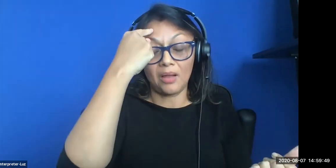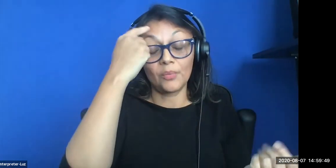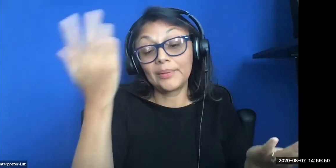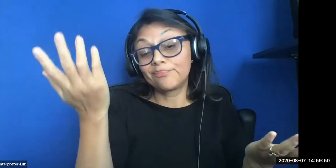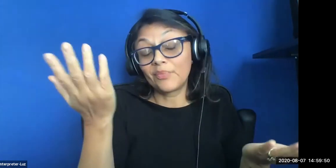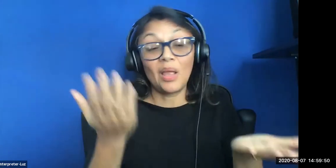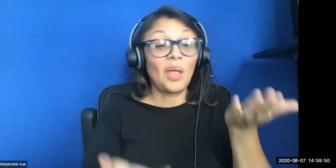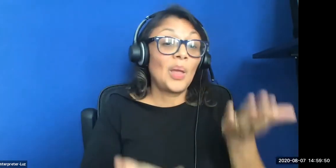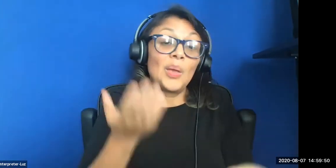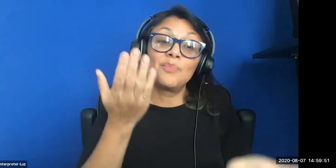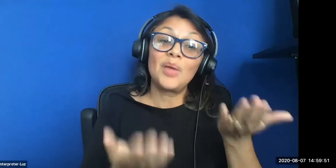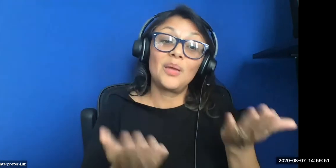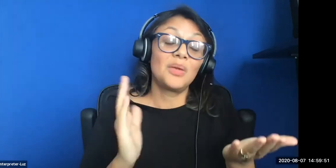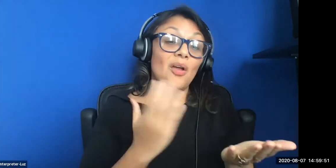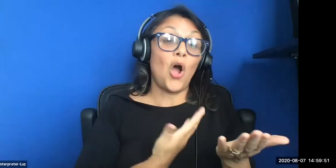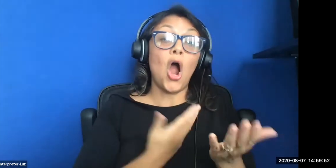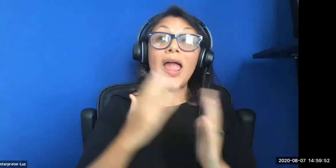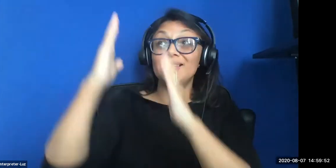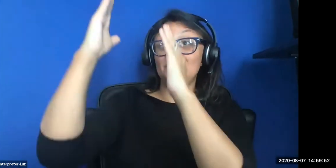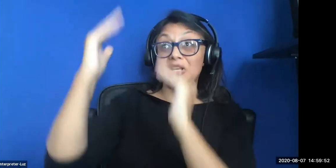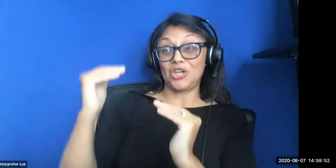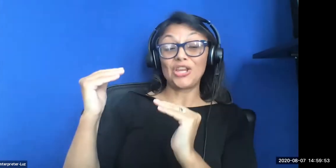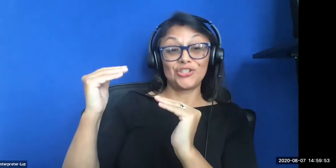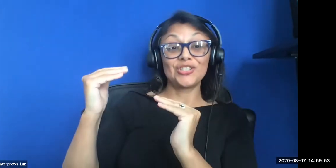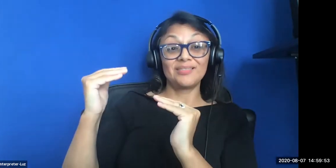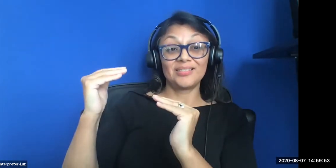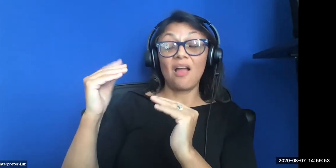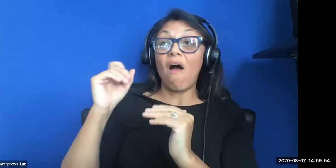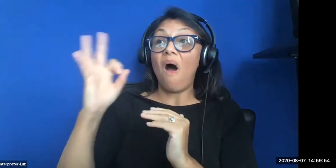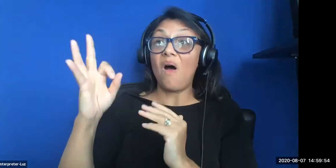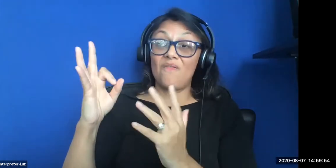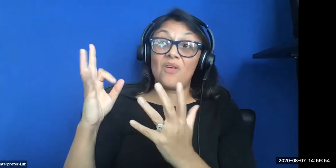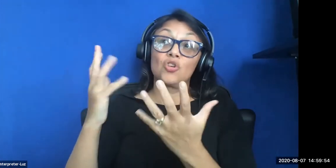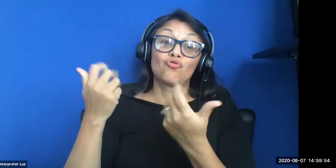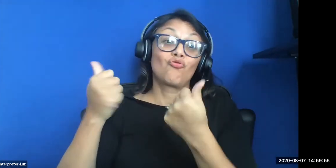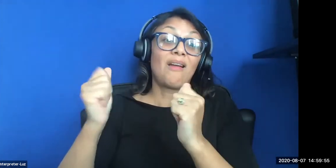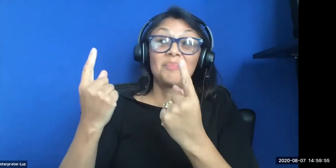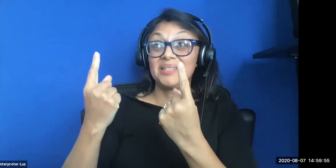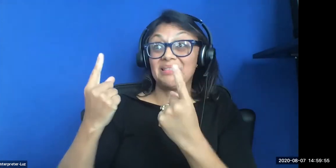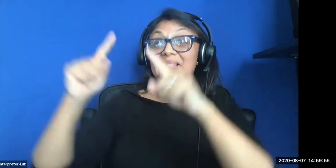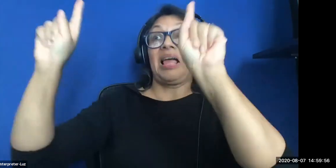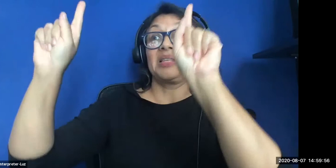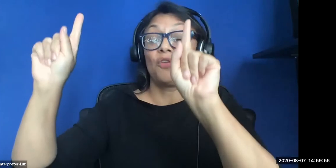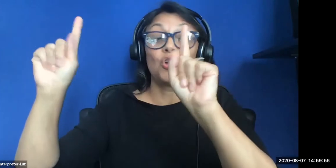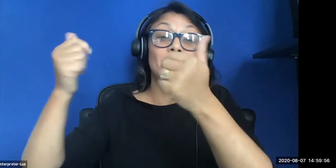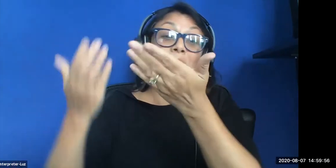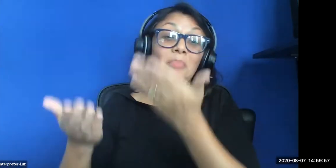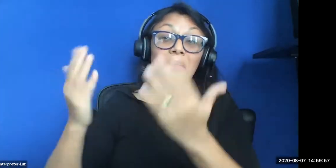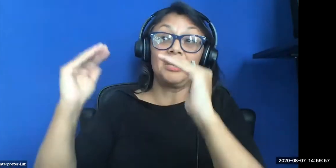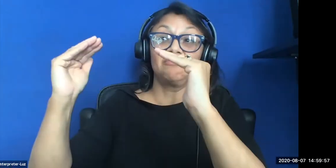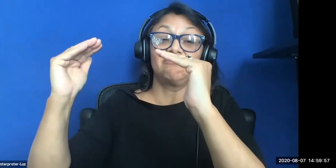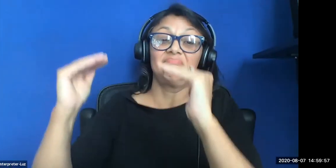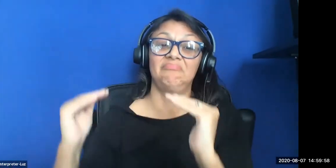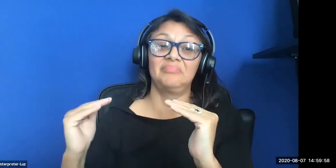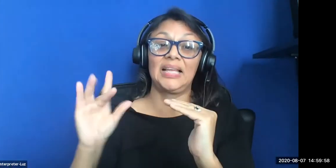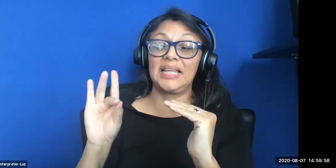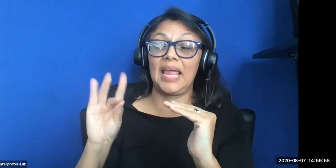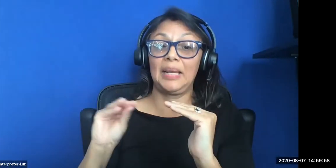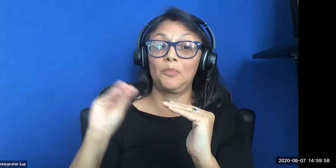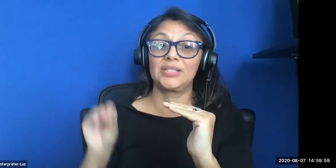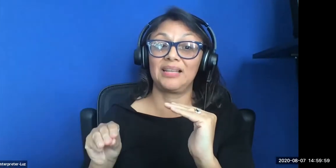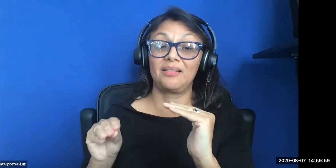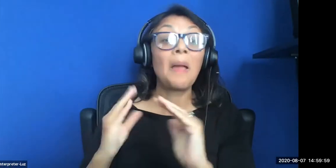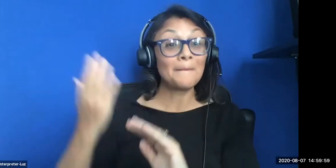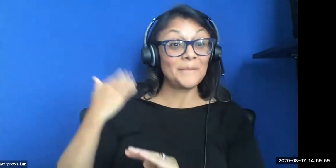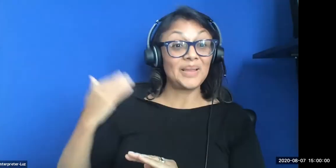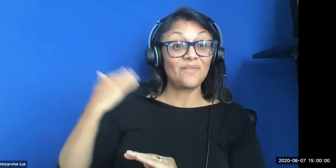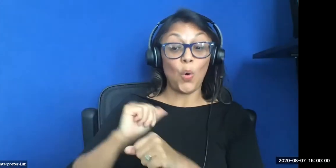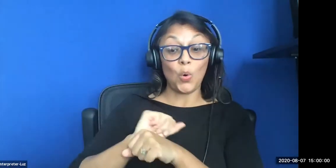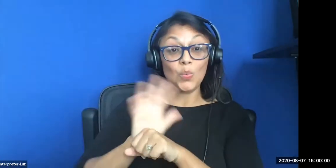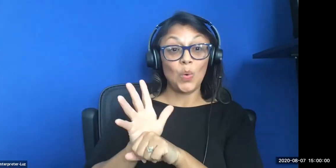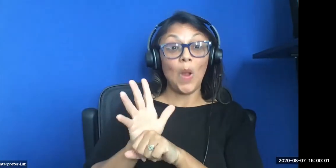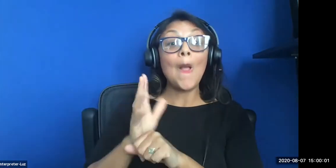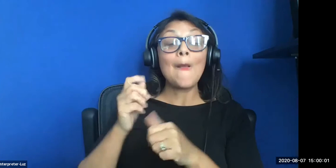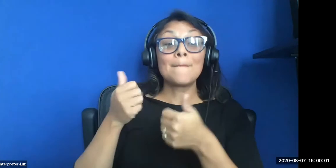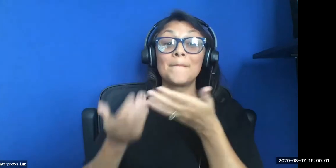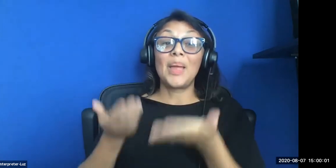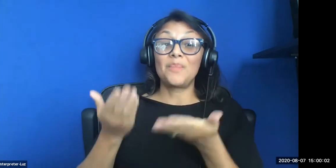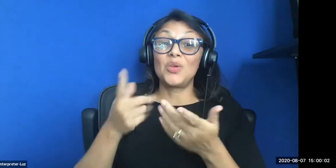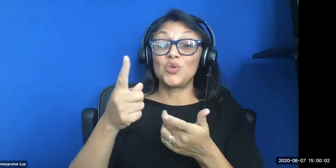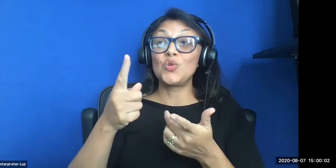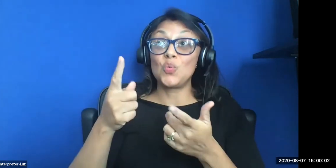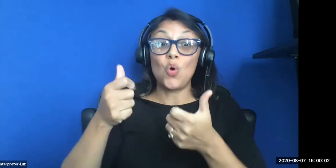Channelle Charest: Of productivity to like 80% maybe 75 and that was a company wide decision saying like, okay, maybe you were executing on this much. We're only going to expect you to execute on this much.